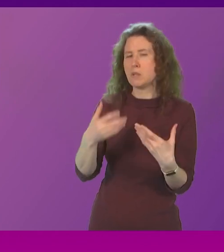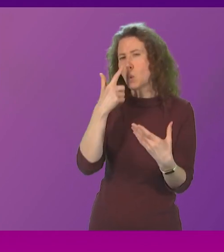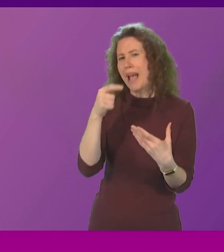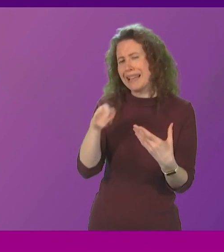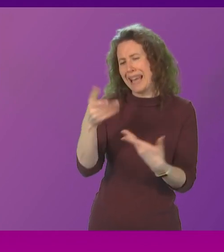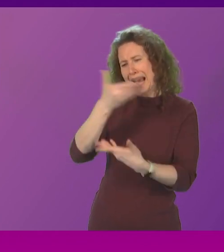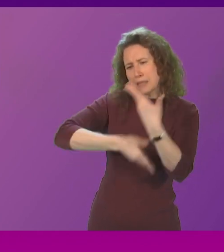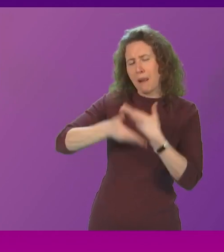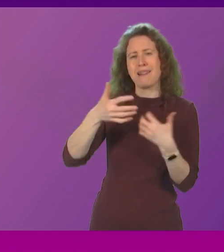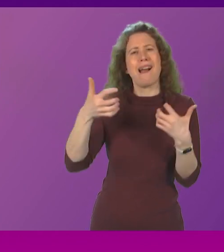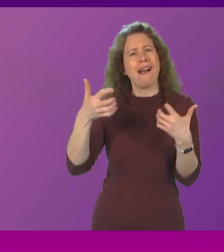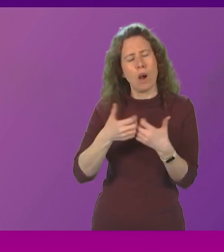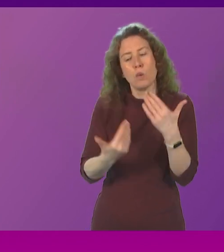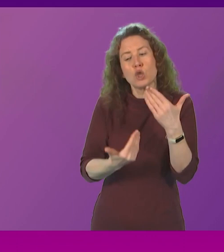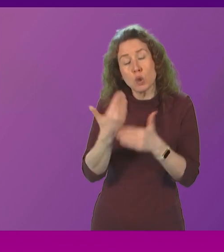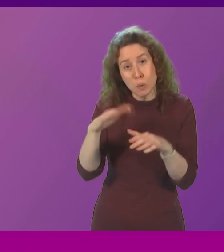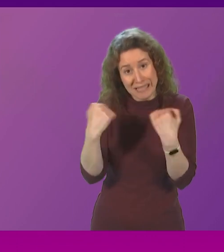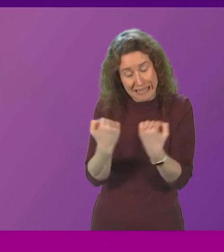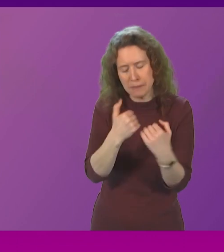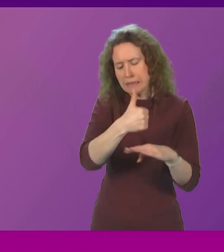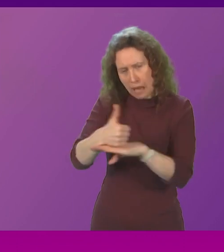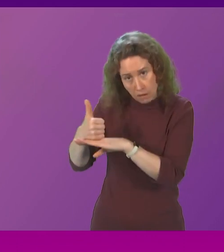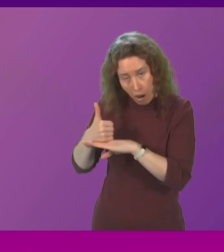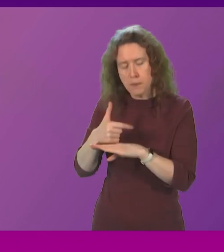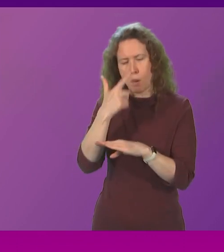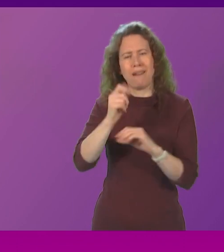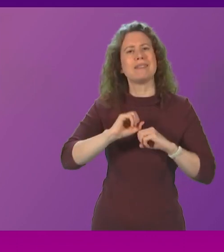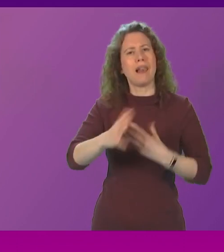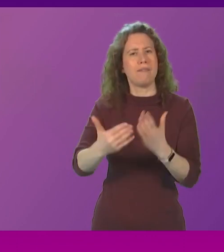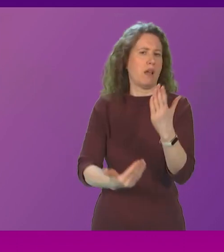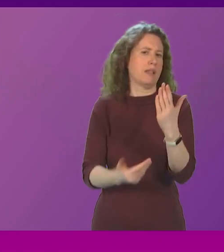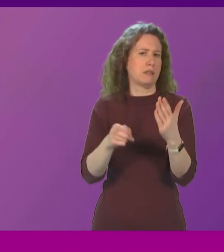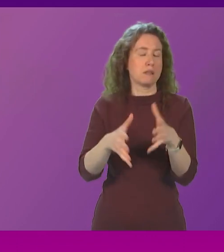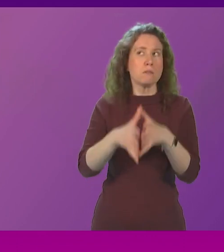Will he outline how that new team will be set up to deliver our greatest challenge,